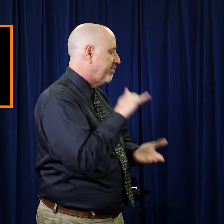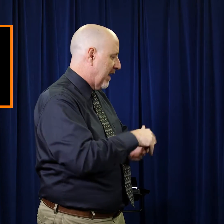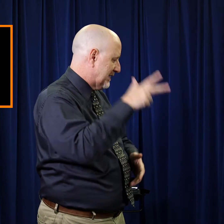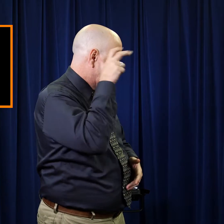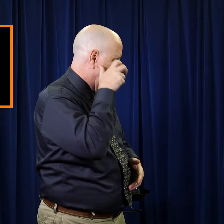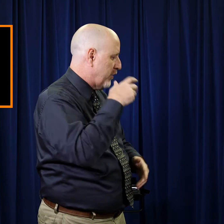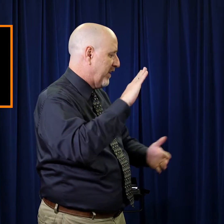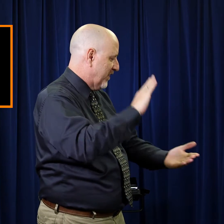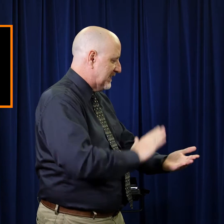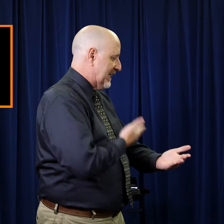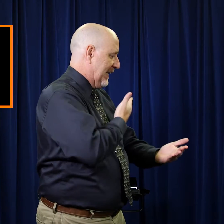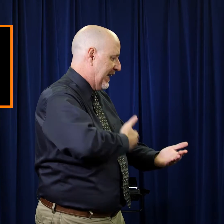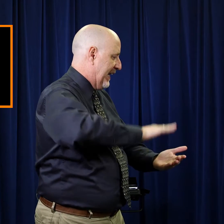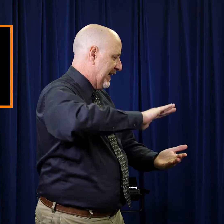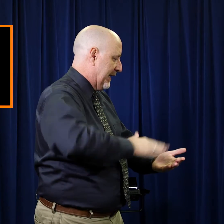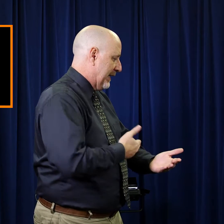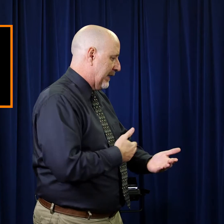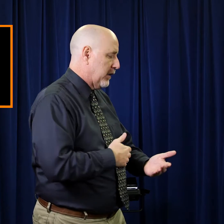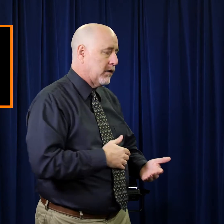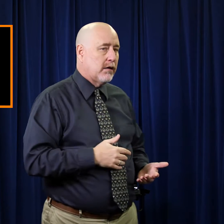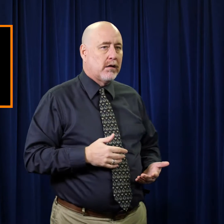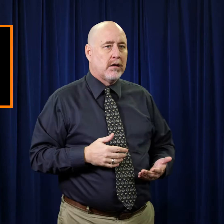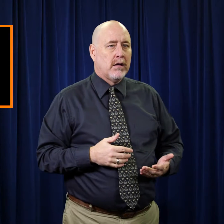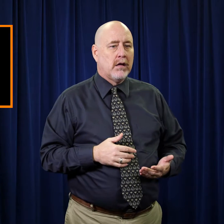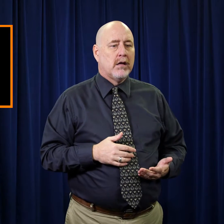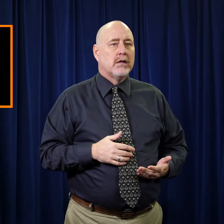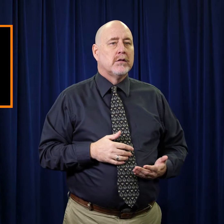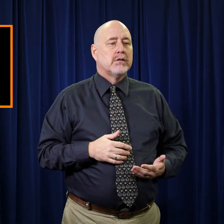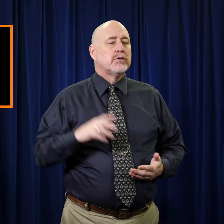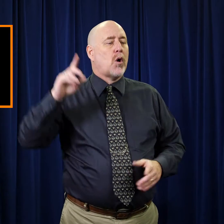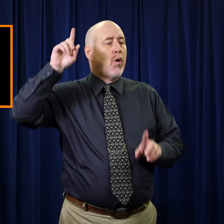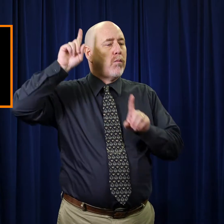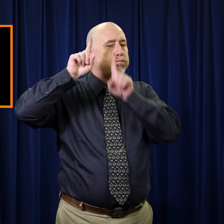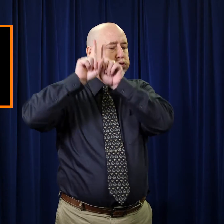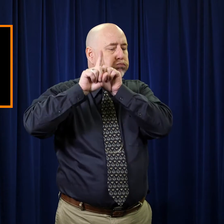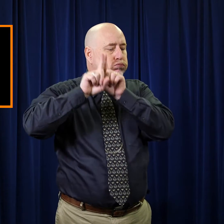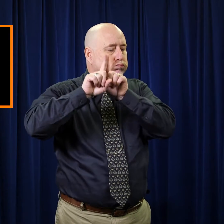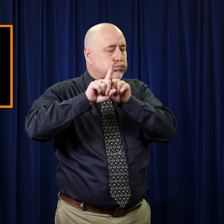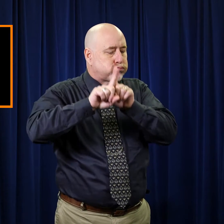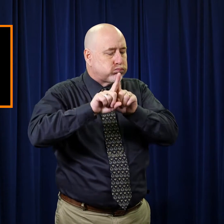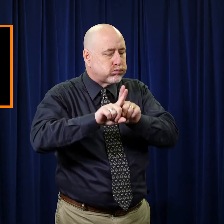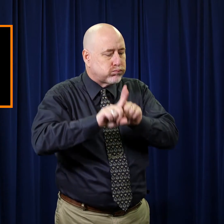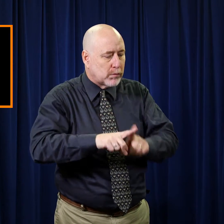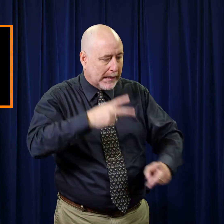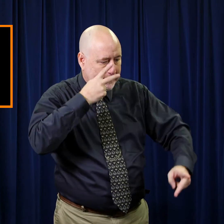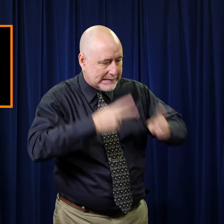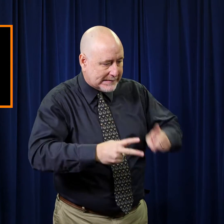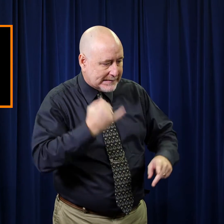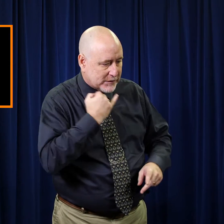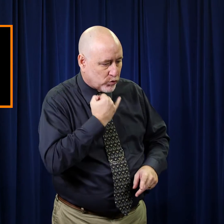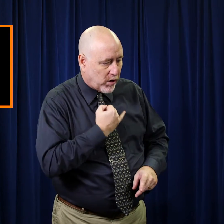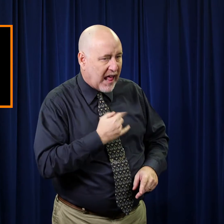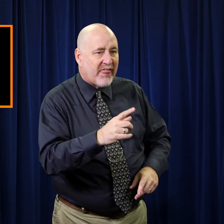That's the sound of singing." And he comes into sight and he sees them. And they have